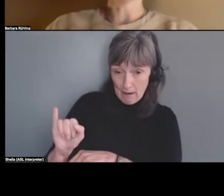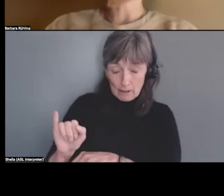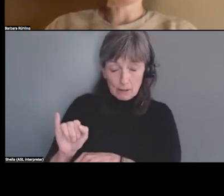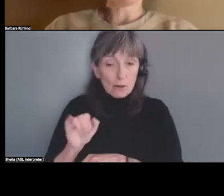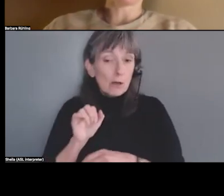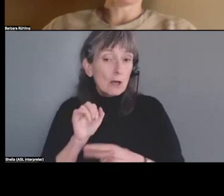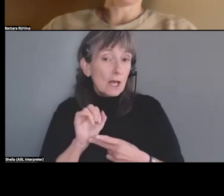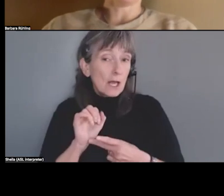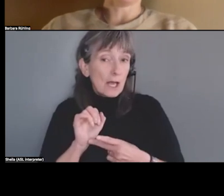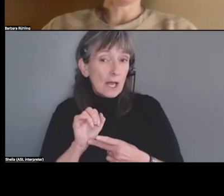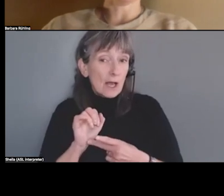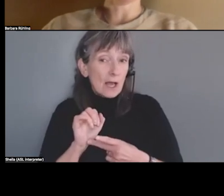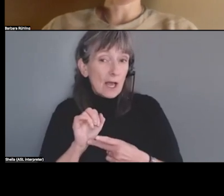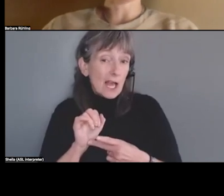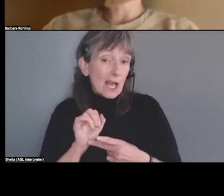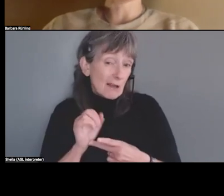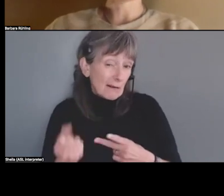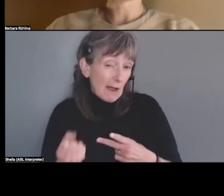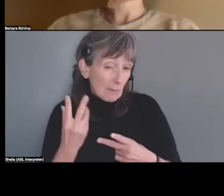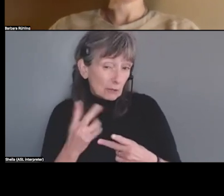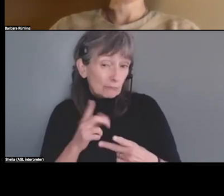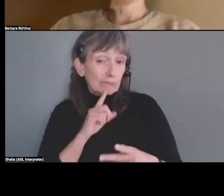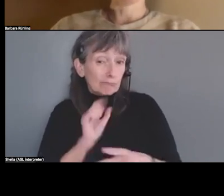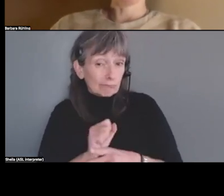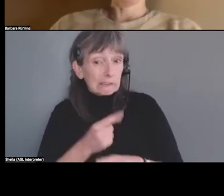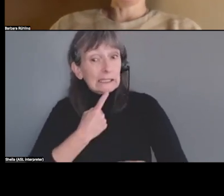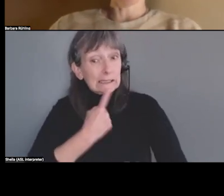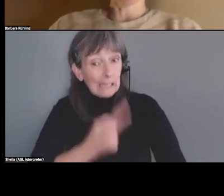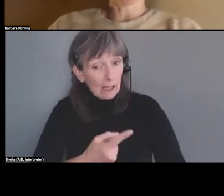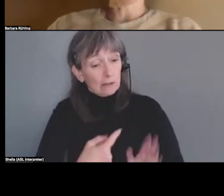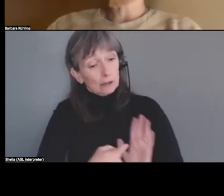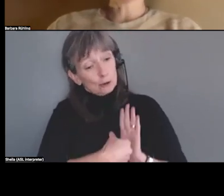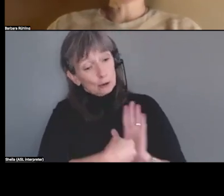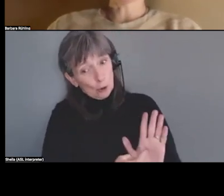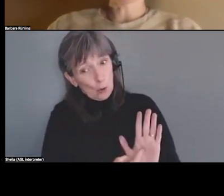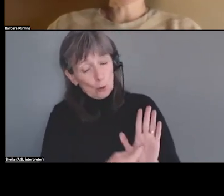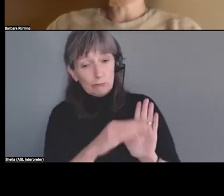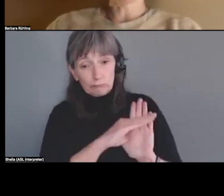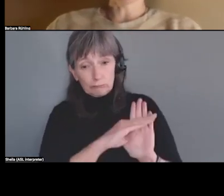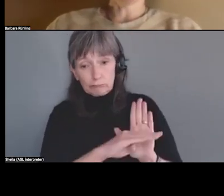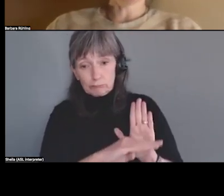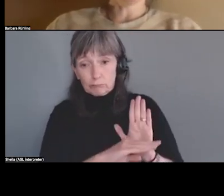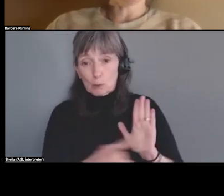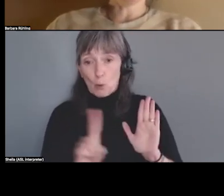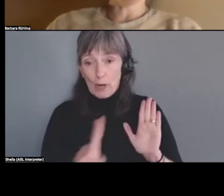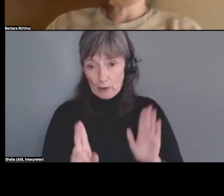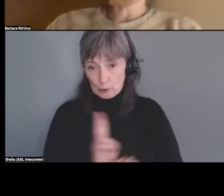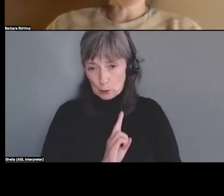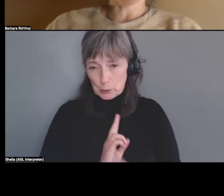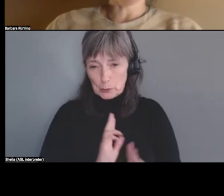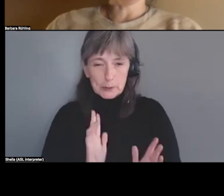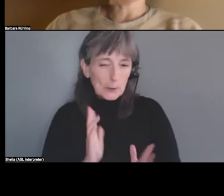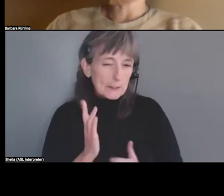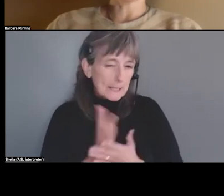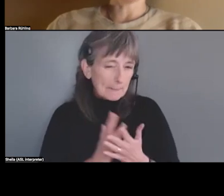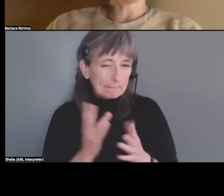also make it transparent that we did use it. I'm going to stop it here because we still want to